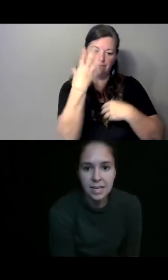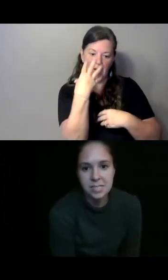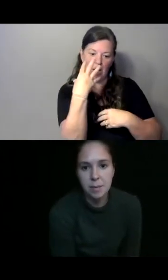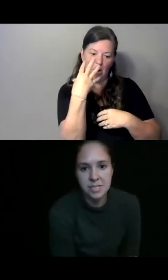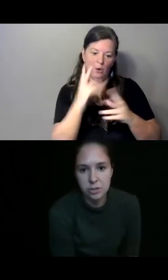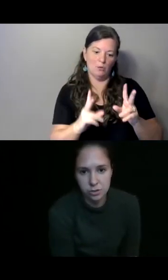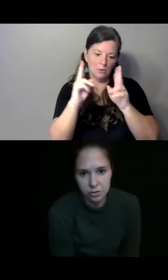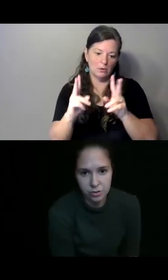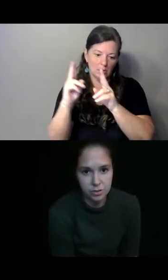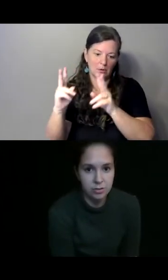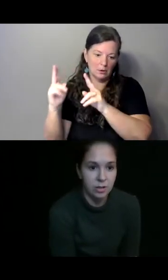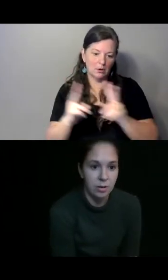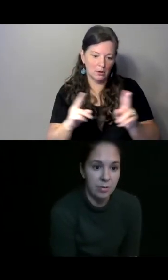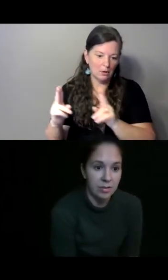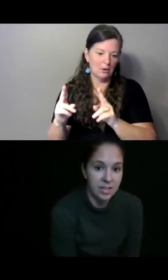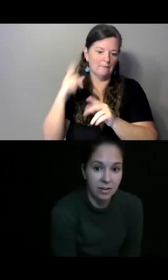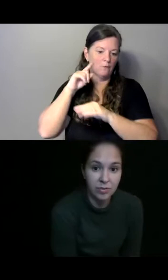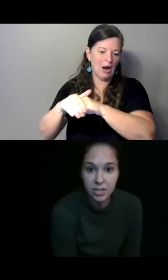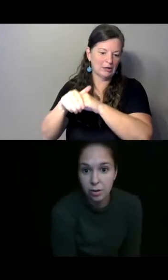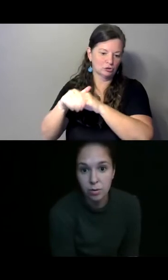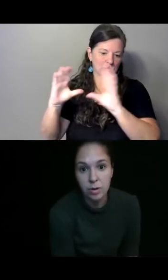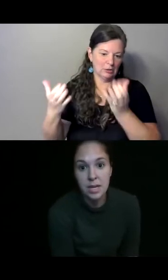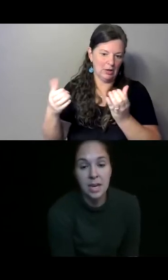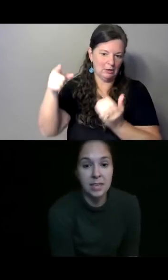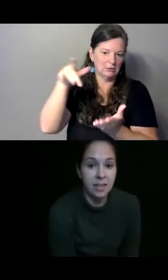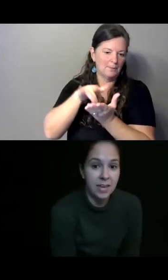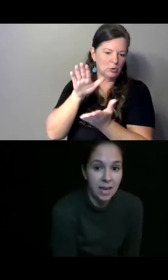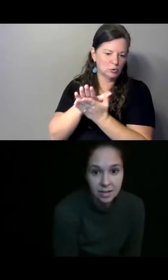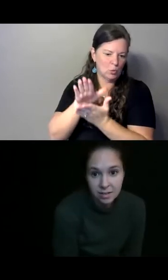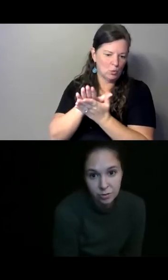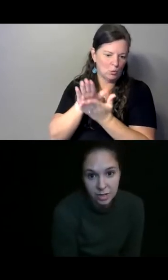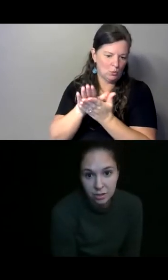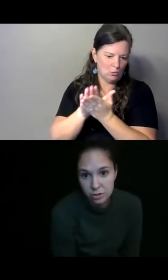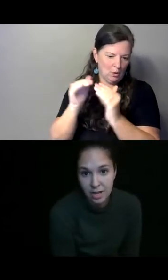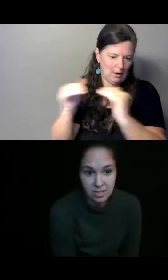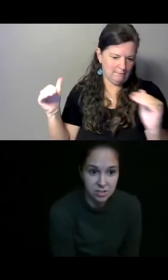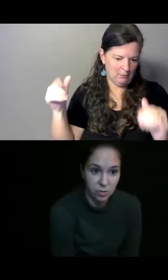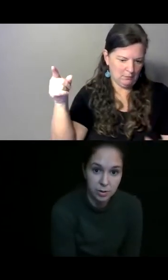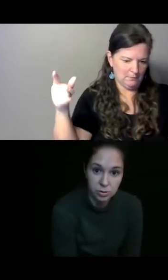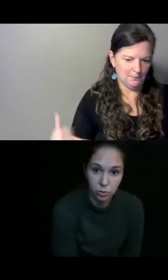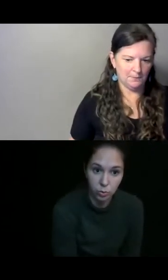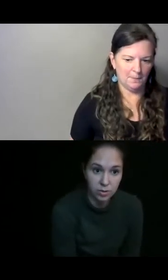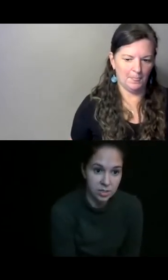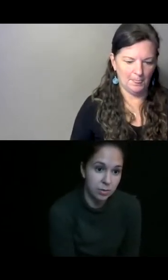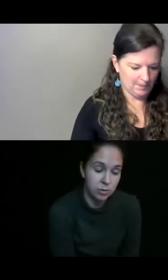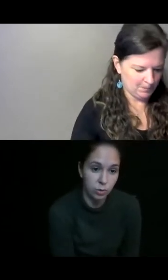and some teachers, you know, sign a video, and then they edit it for English class this is in the middle school